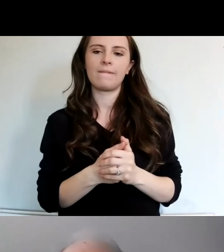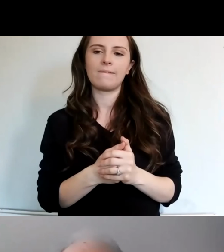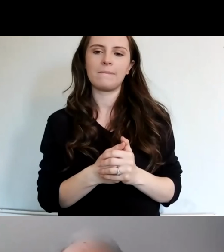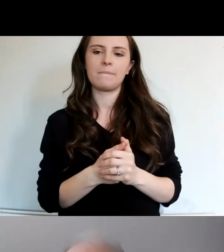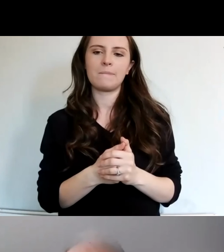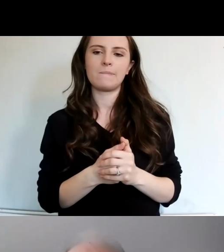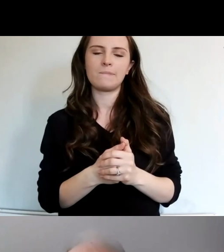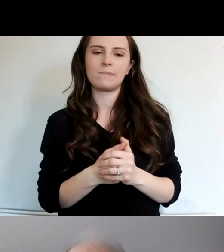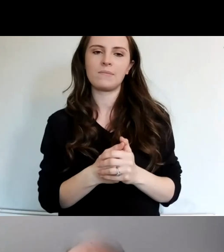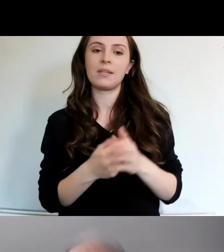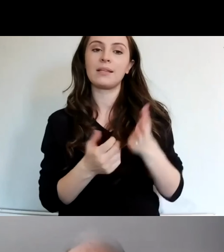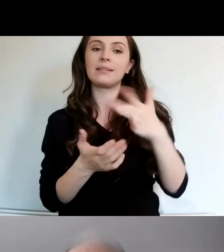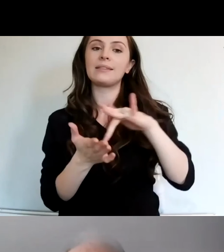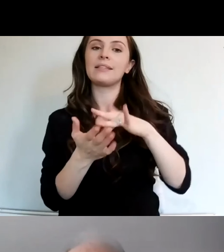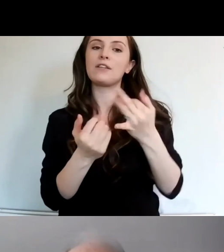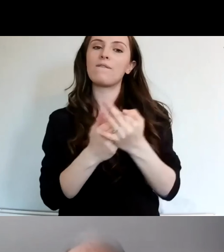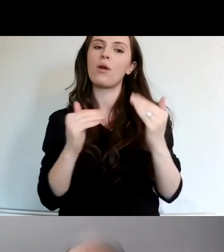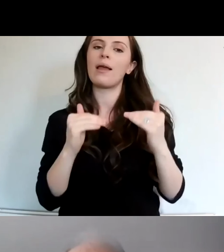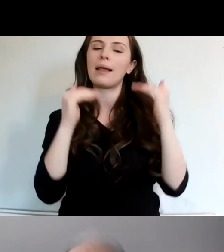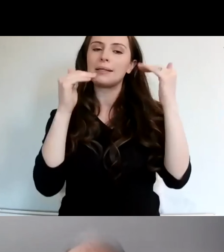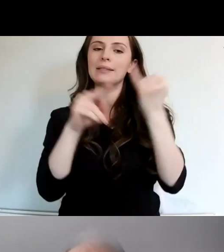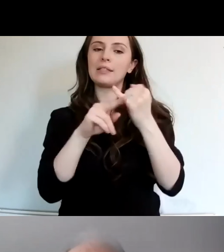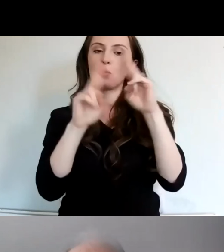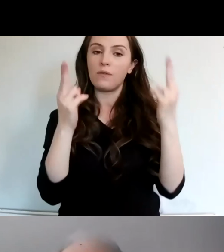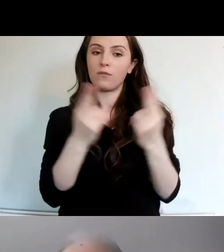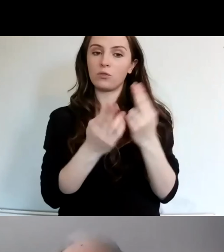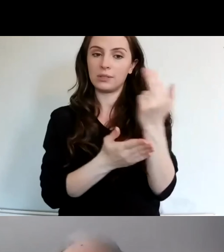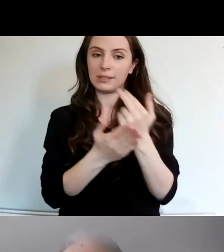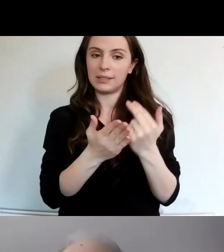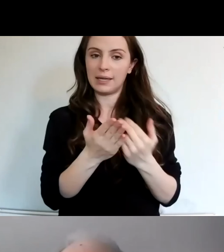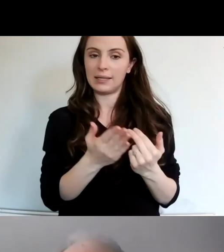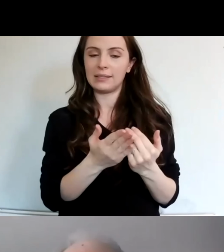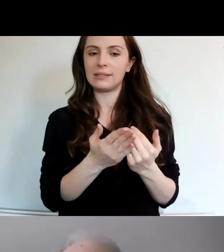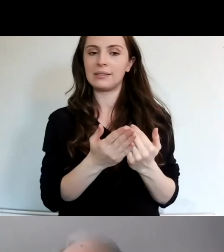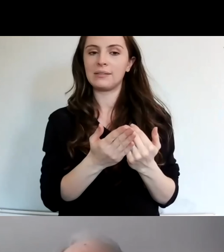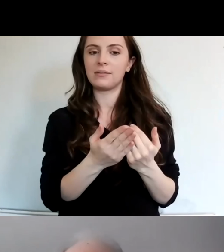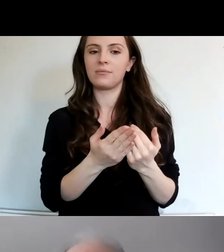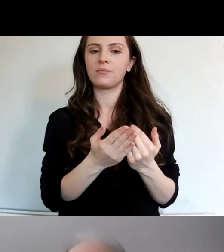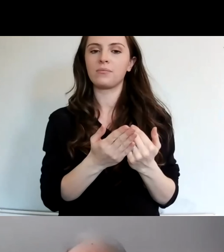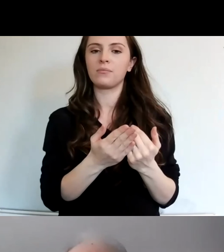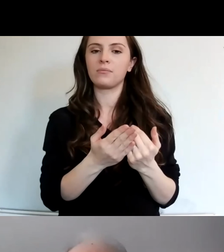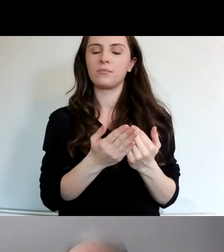We're the only statutory centre funded by a national government in the world,